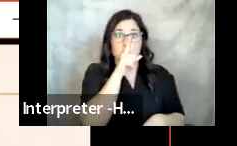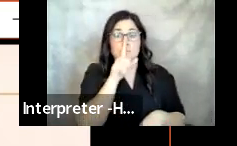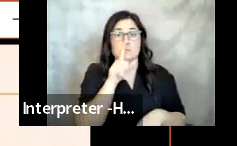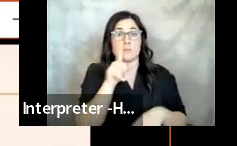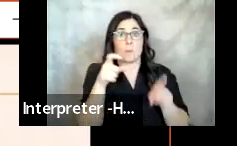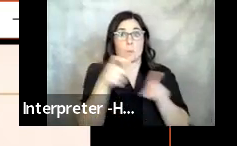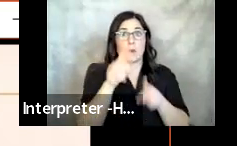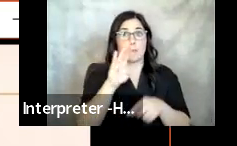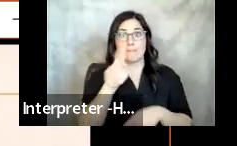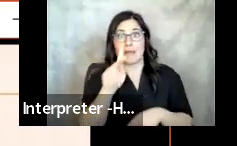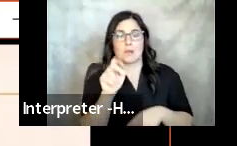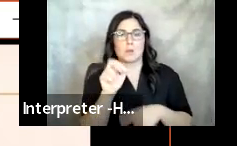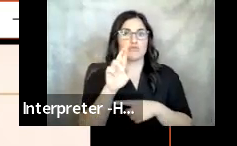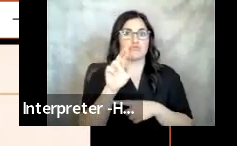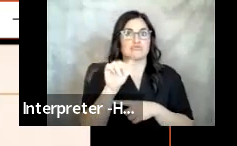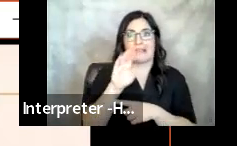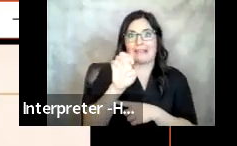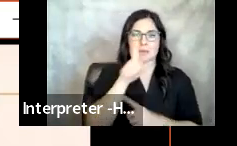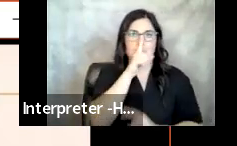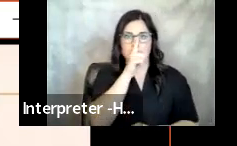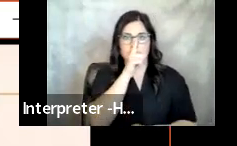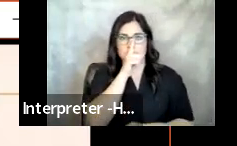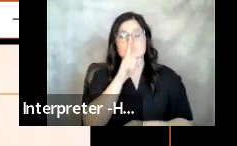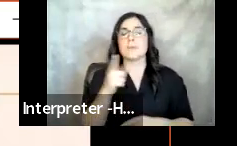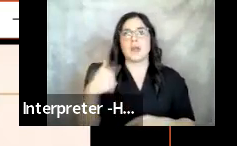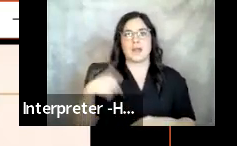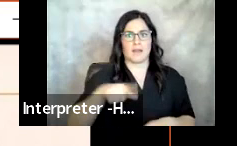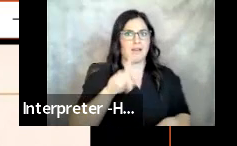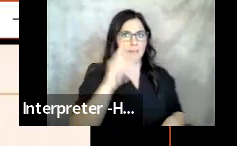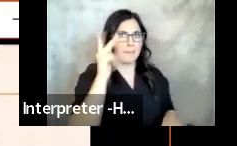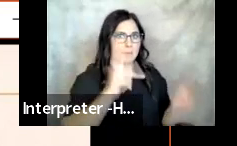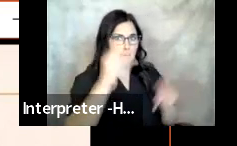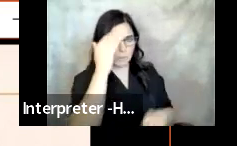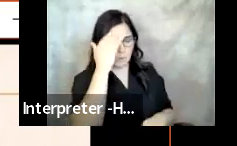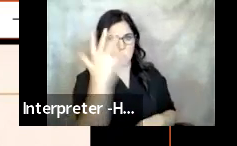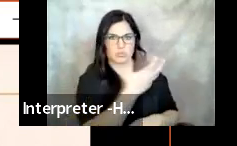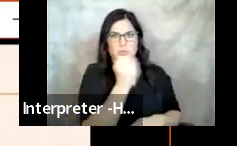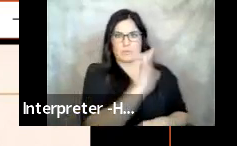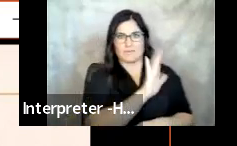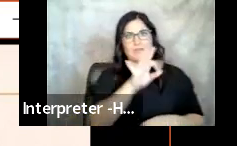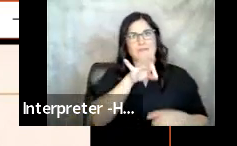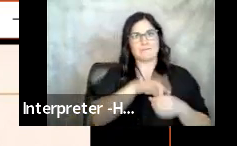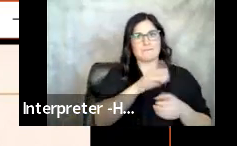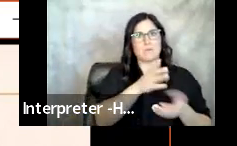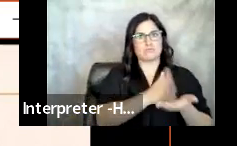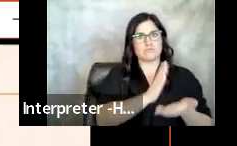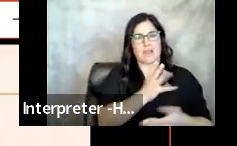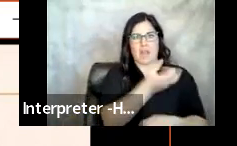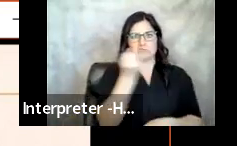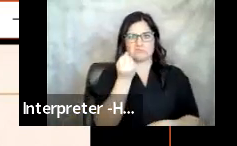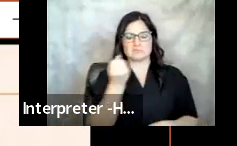Everybody knows it's about taking away the right to vote of black people, but they don't say. We're. Taking away.